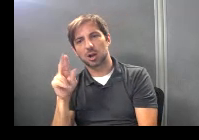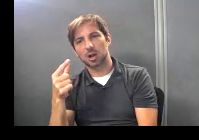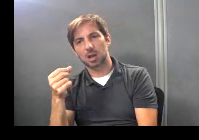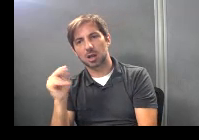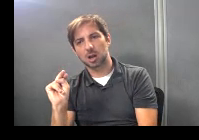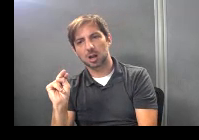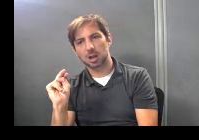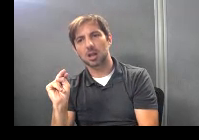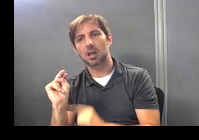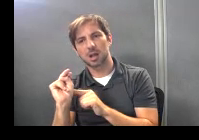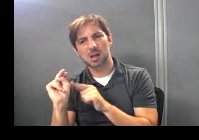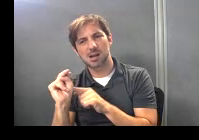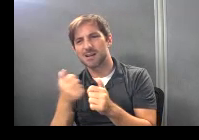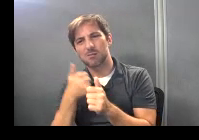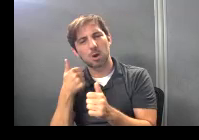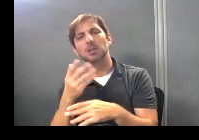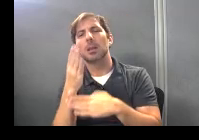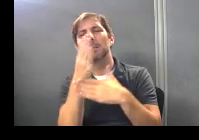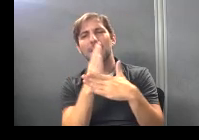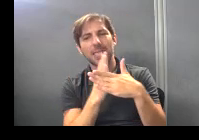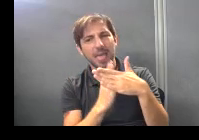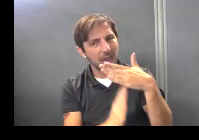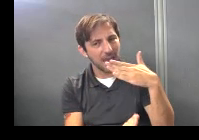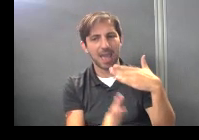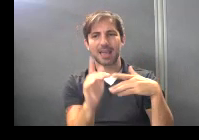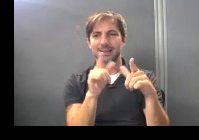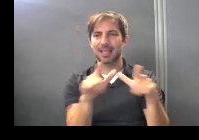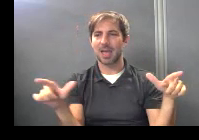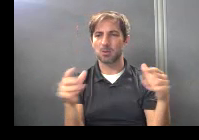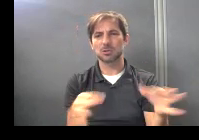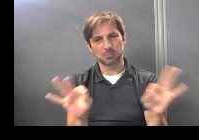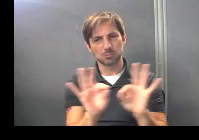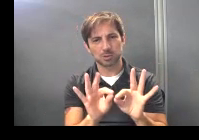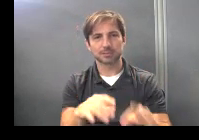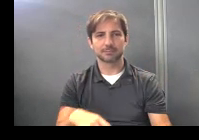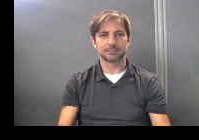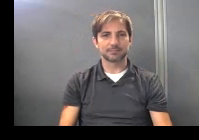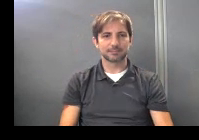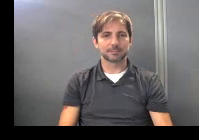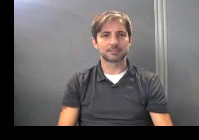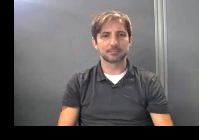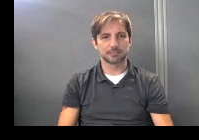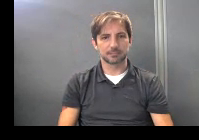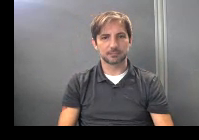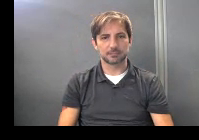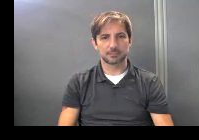USE PLAIN LANGUAGE. SOME TIPS FOR VIRTUAL EVENTS AND CALLS, INCLUDE